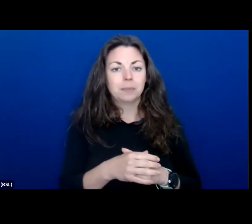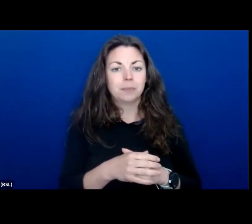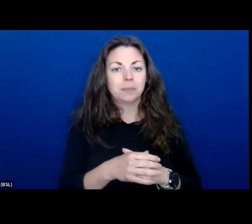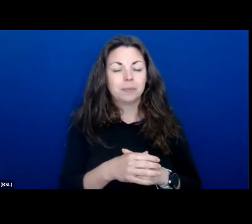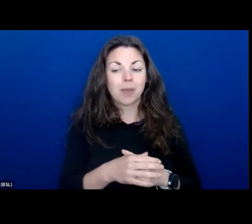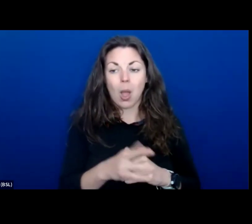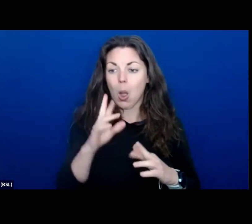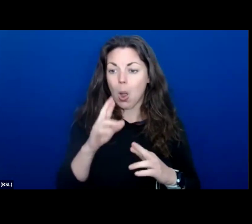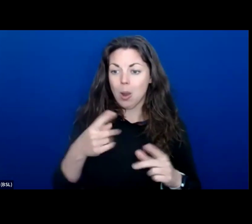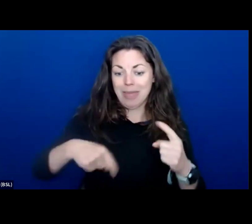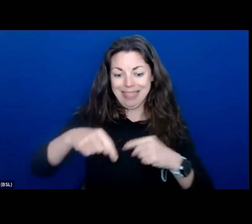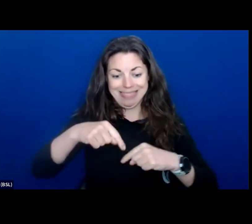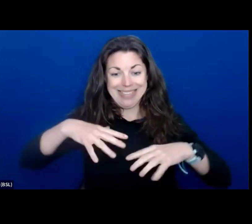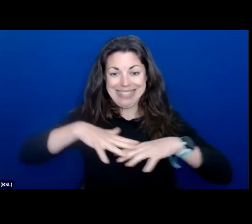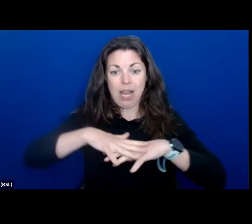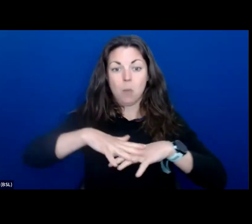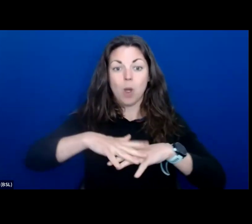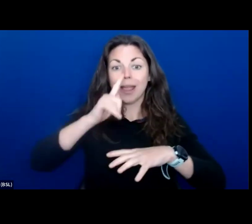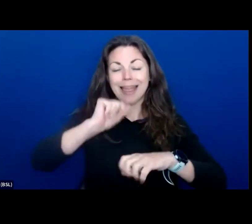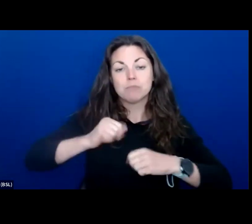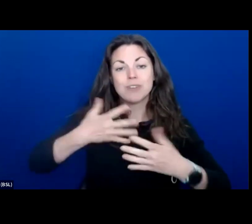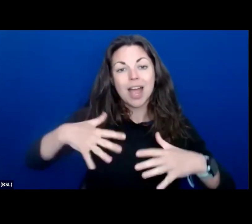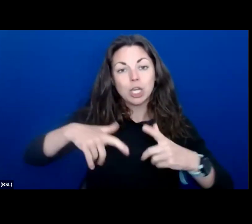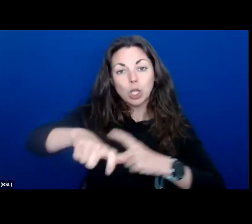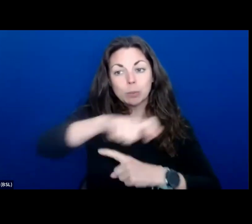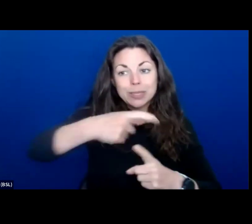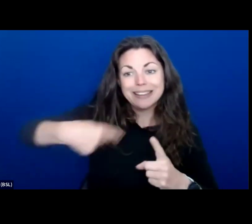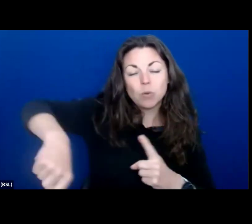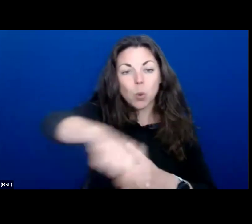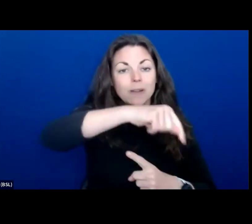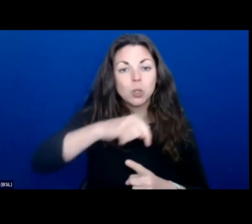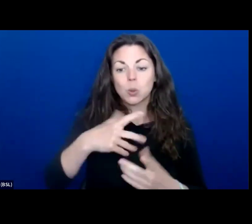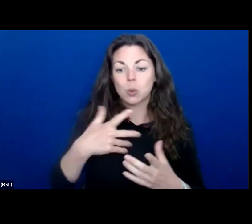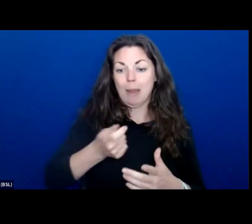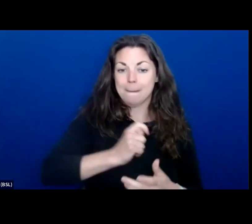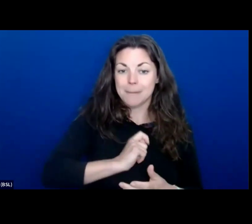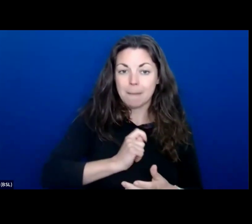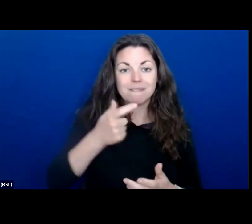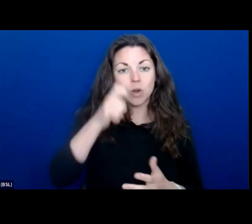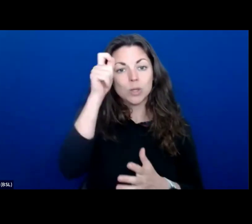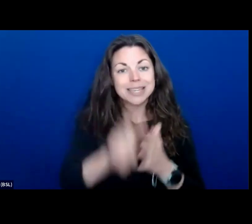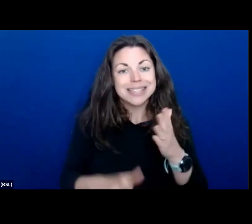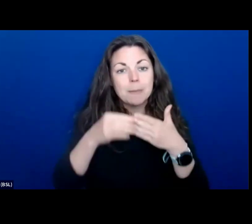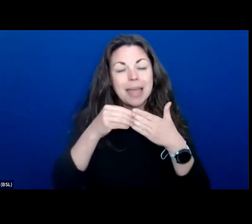network, we can be that community for each other, a lot of the members of the Disabled Leaders Network and beyond, but it is so important.